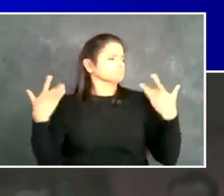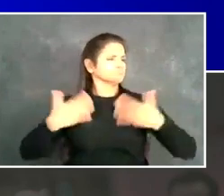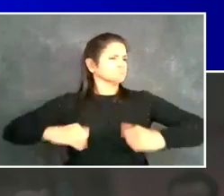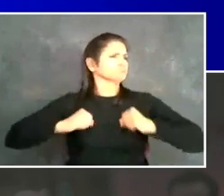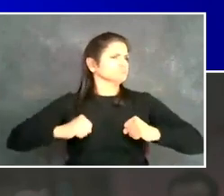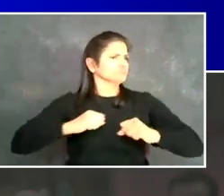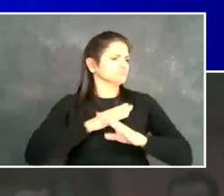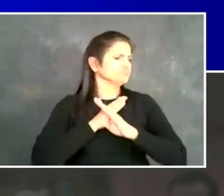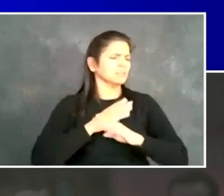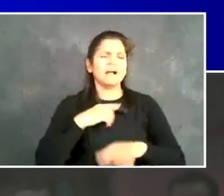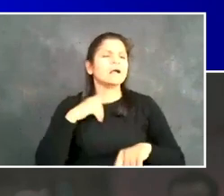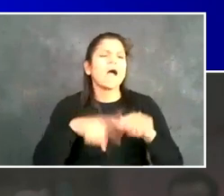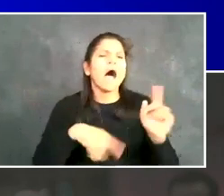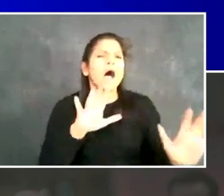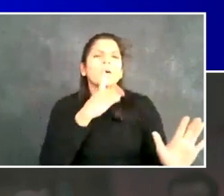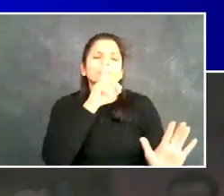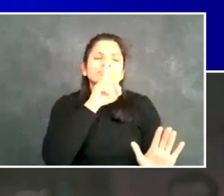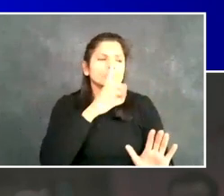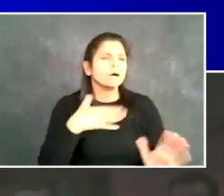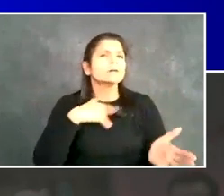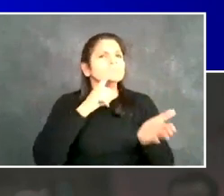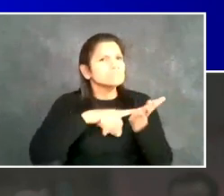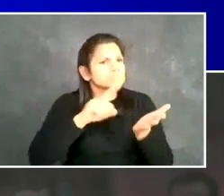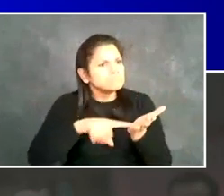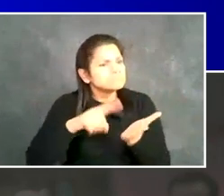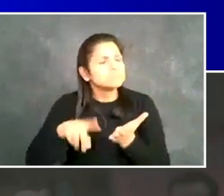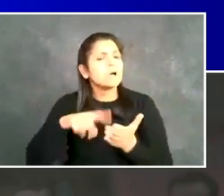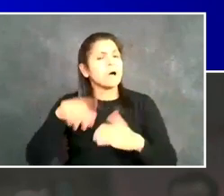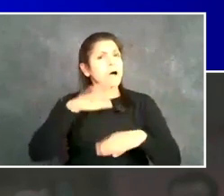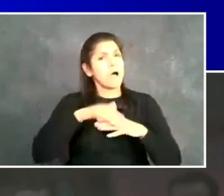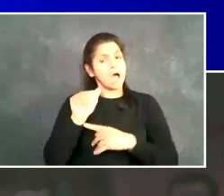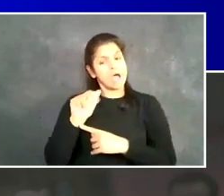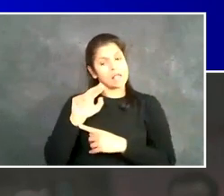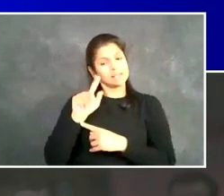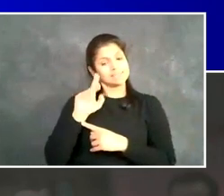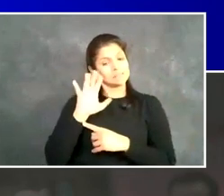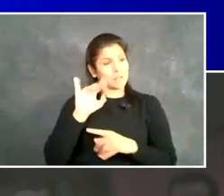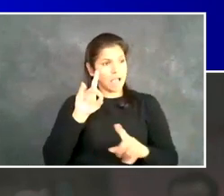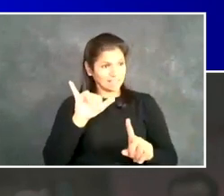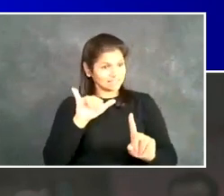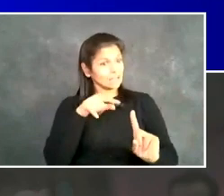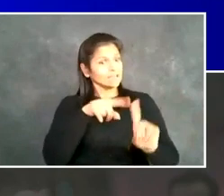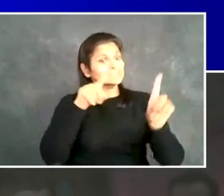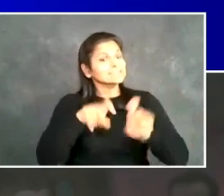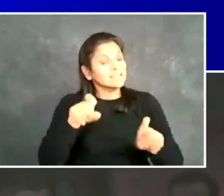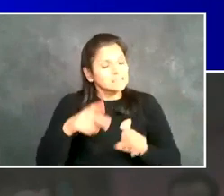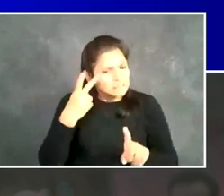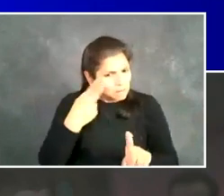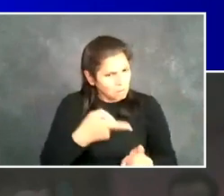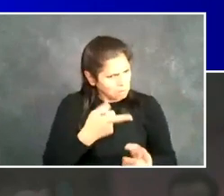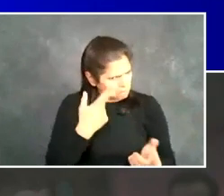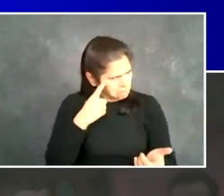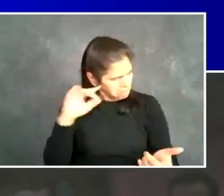THERE'S NOT YET CONFIDENCE THAT HAVING BEEN EXPOSED TO THE CORONAVIRUS MEANS YOU CAN NEVER GET IT AGAIN.